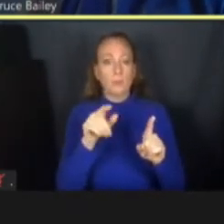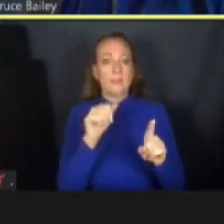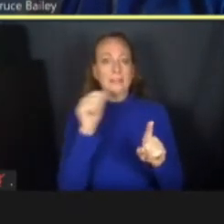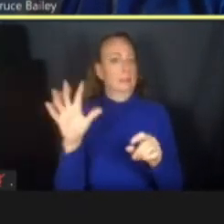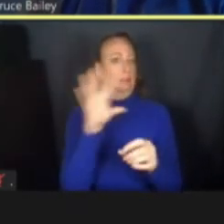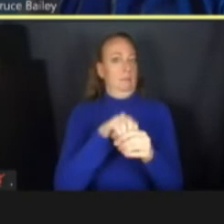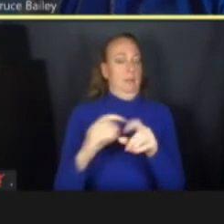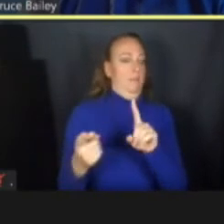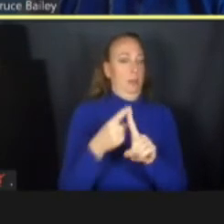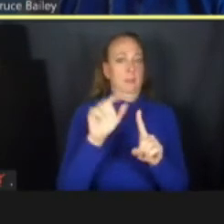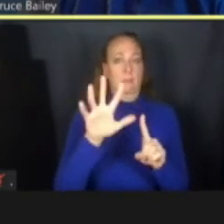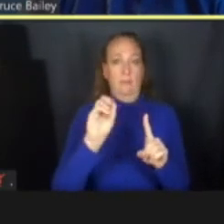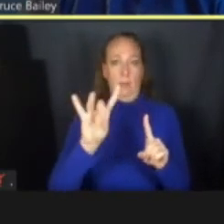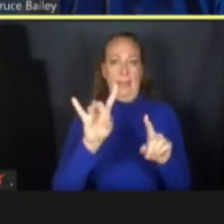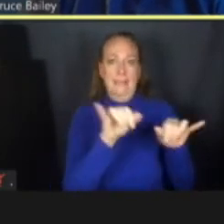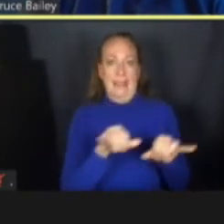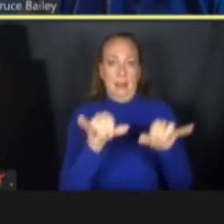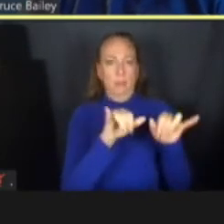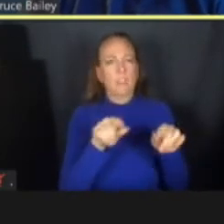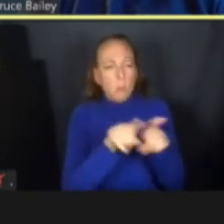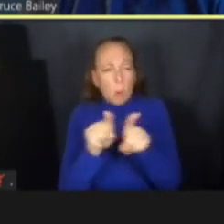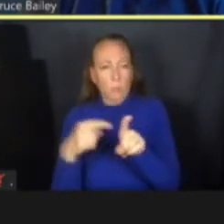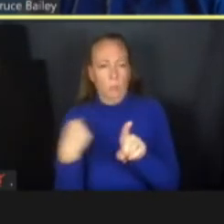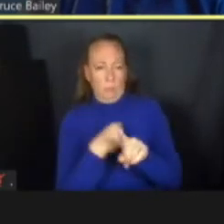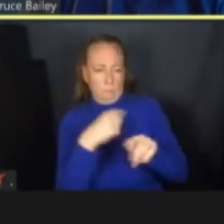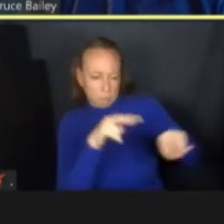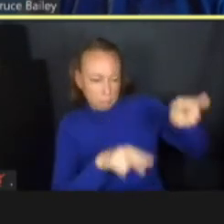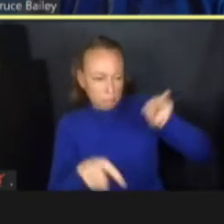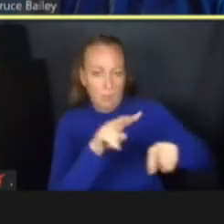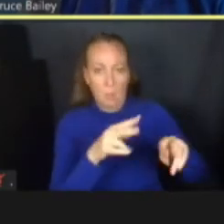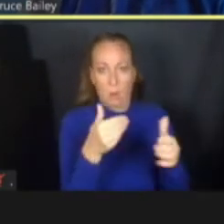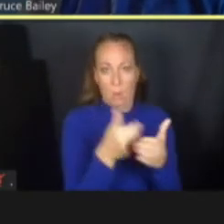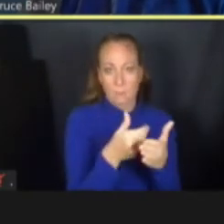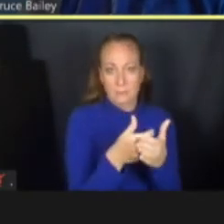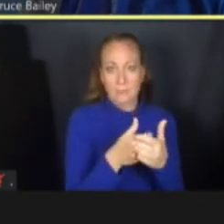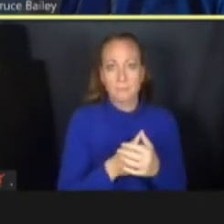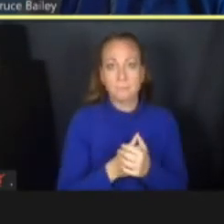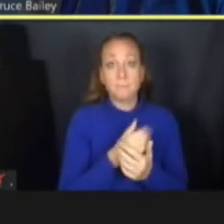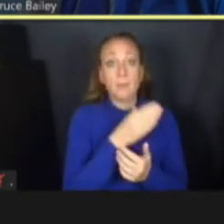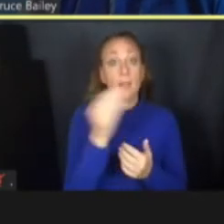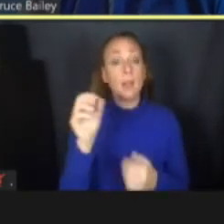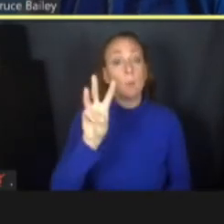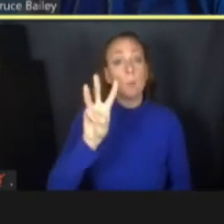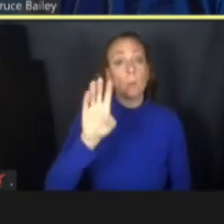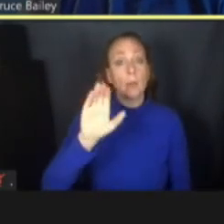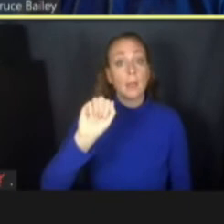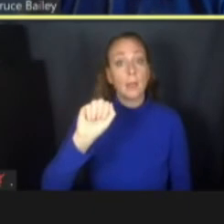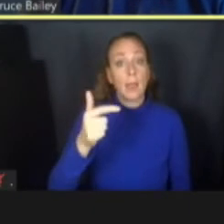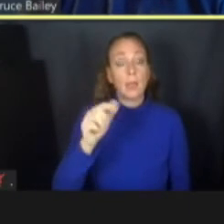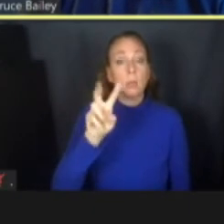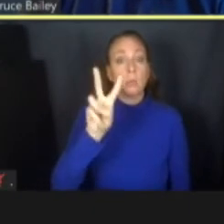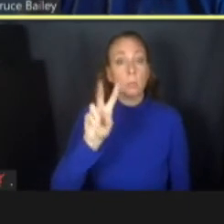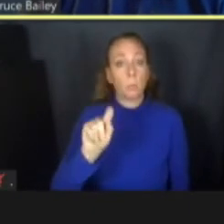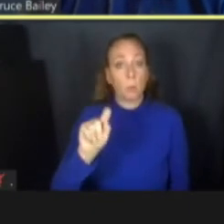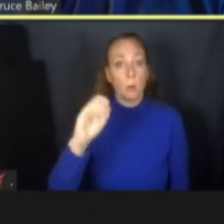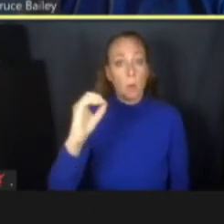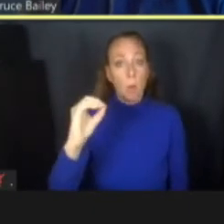were also looked at closely. And in fact, WCAG 2.0 was well enough crafted